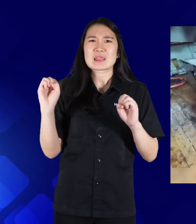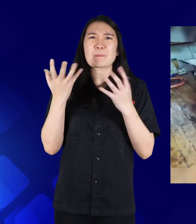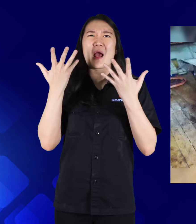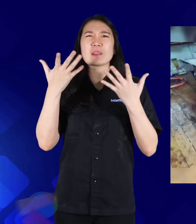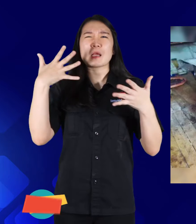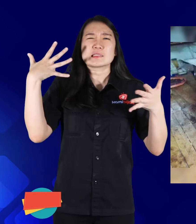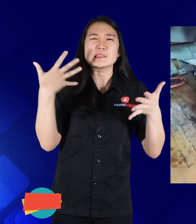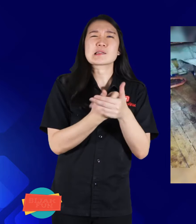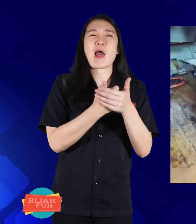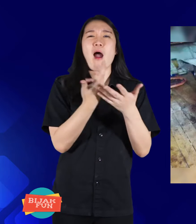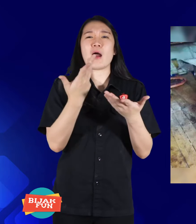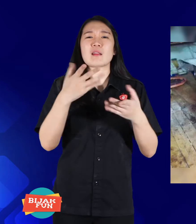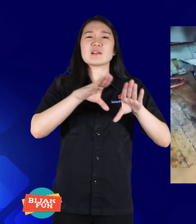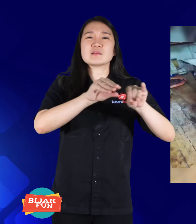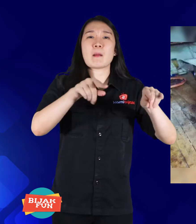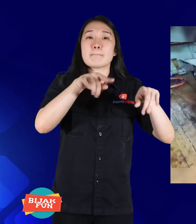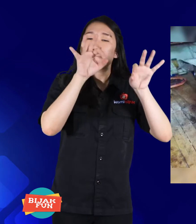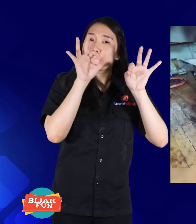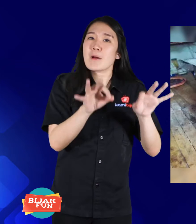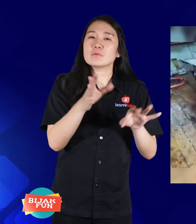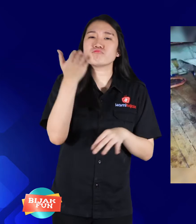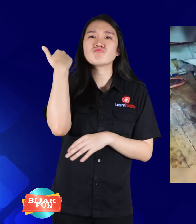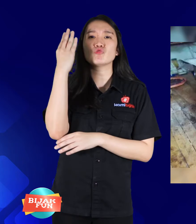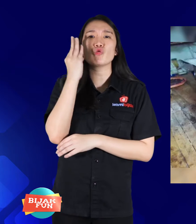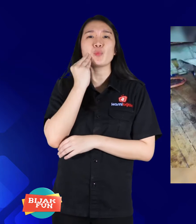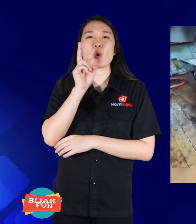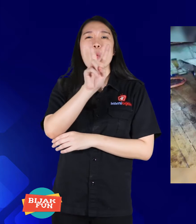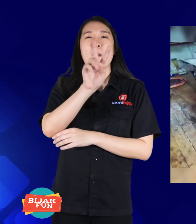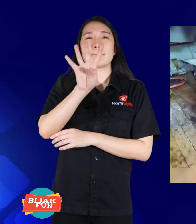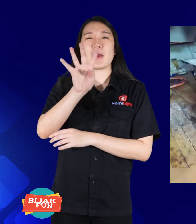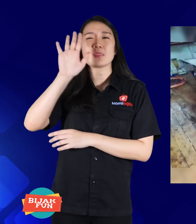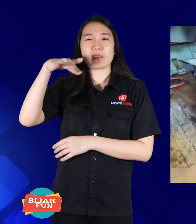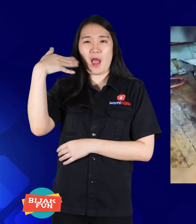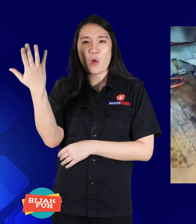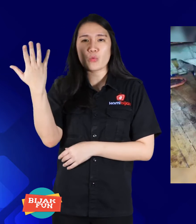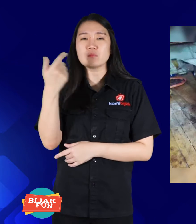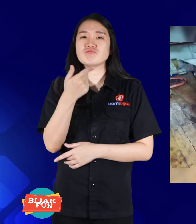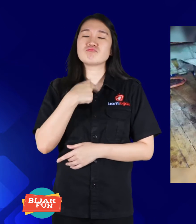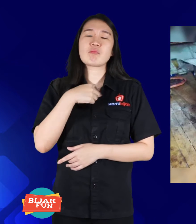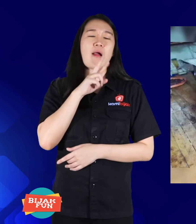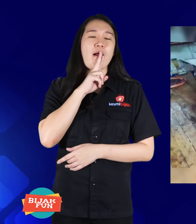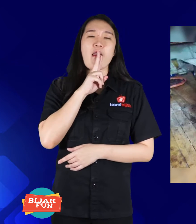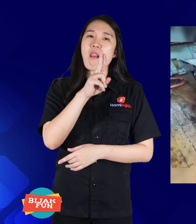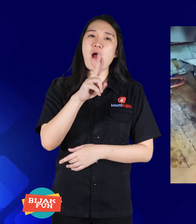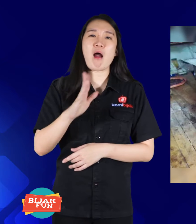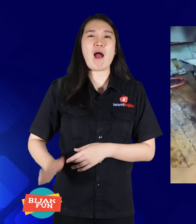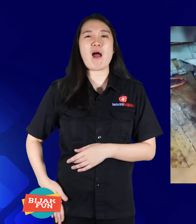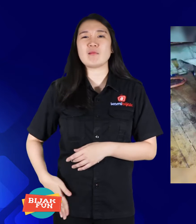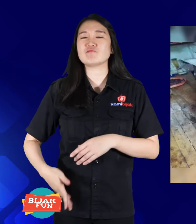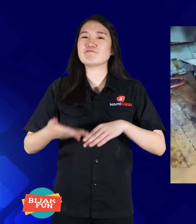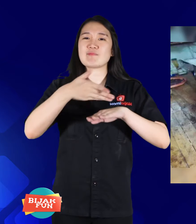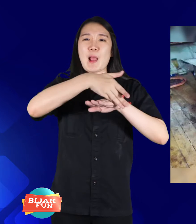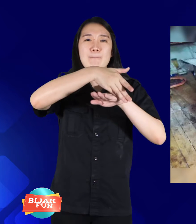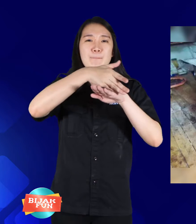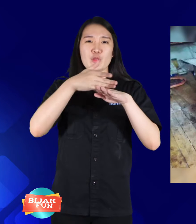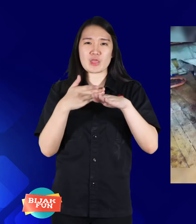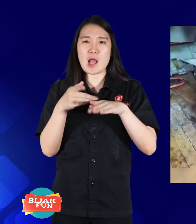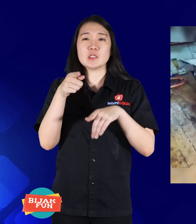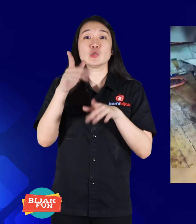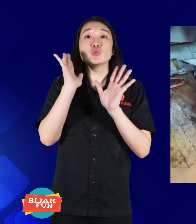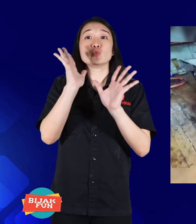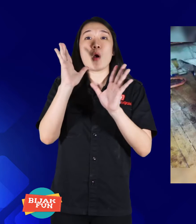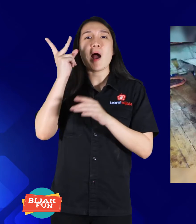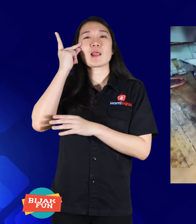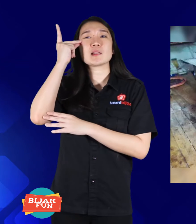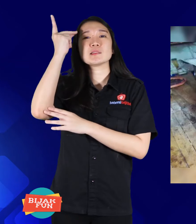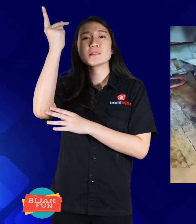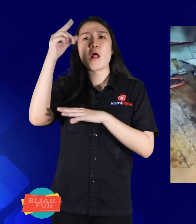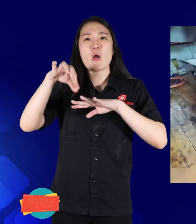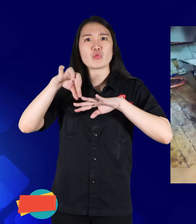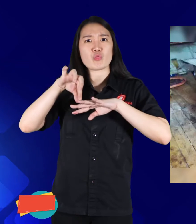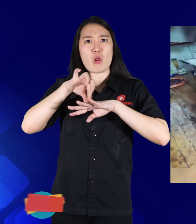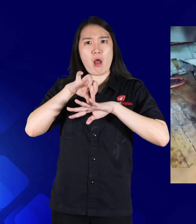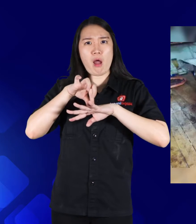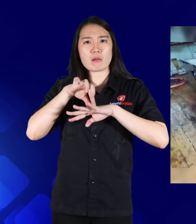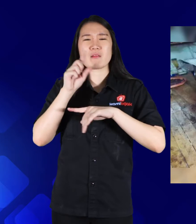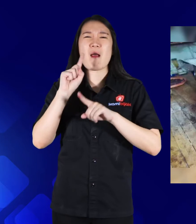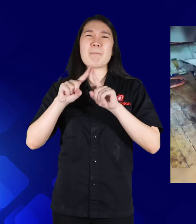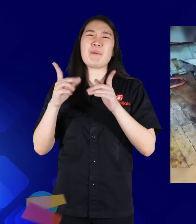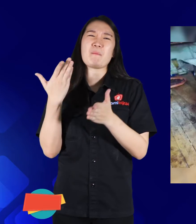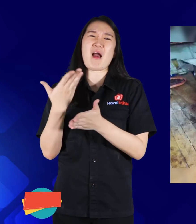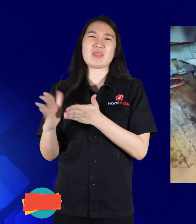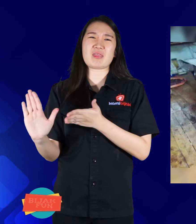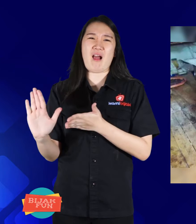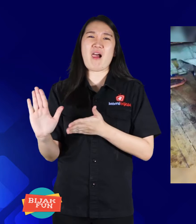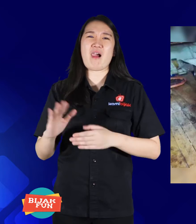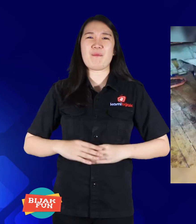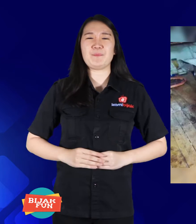suddenly had a work accident at the age of 24, he gave up leg amputated and had plans to get engaged but canceled.